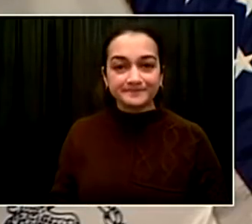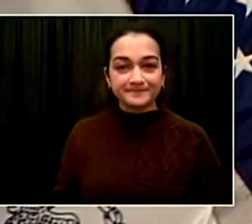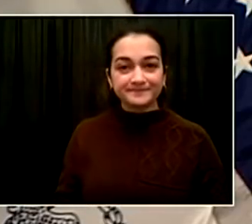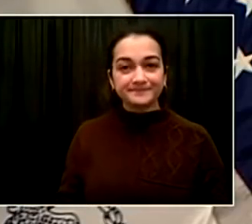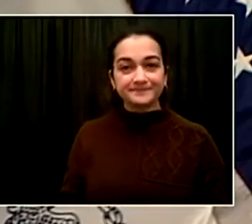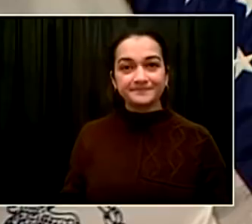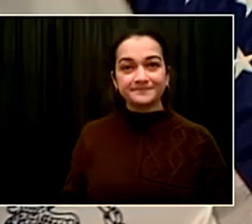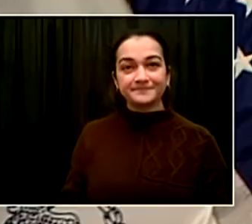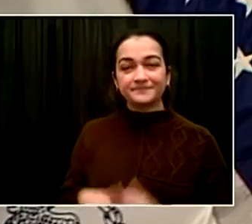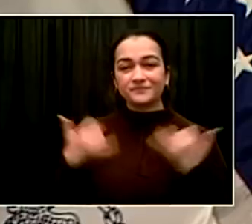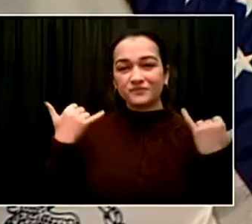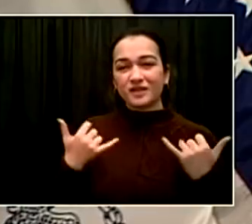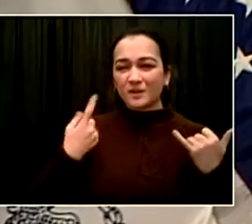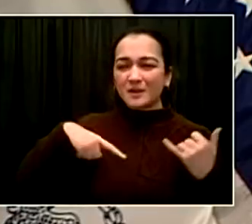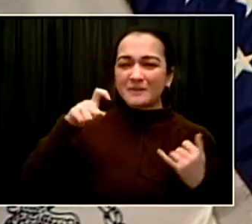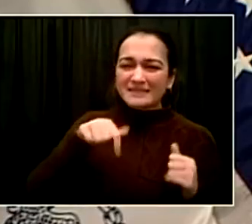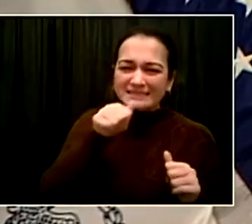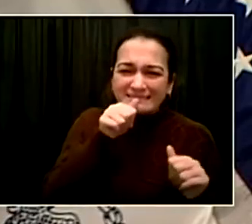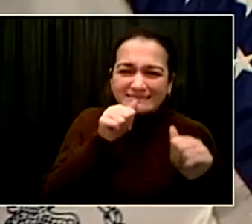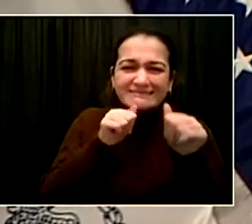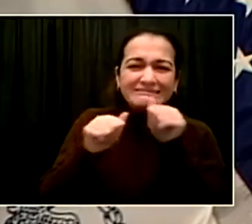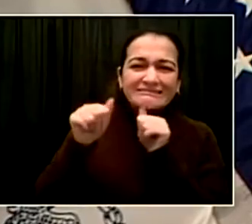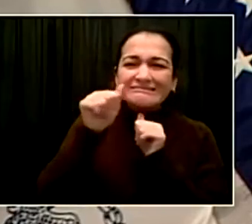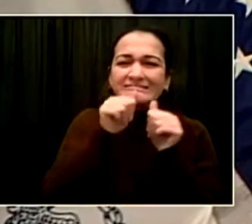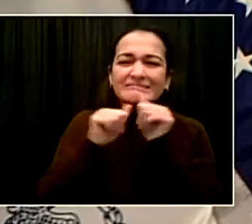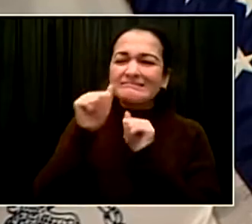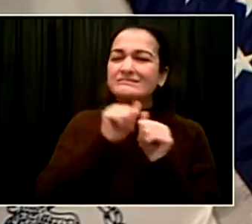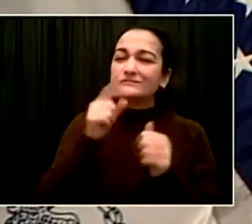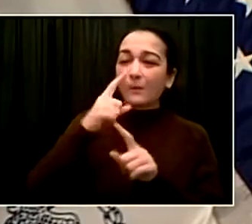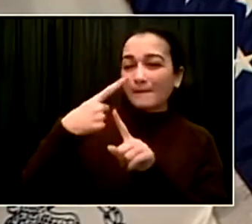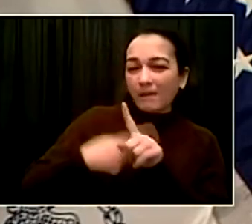IT'LL BE A TOUGH METHOD FOR